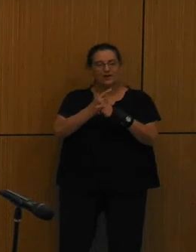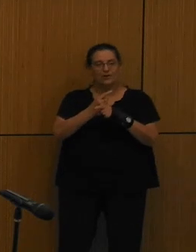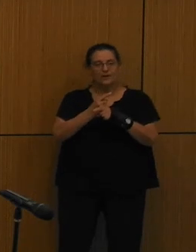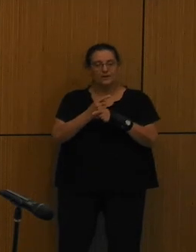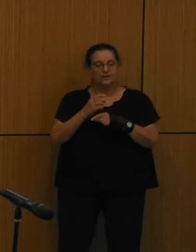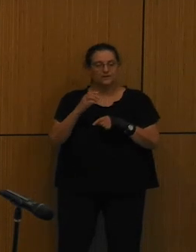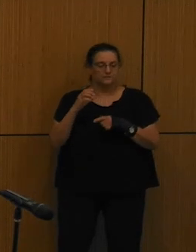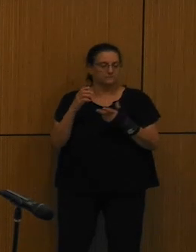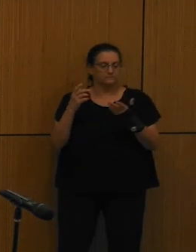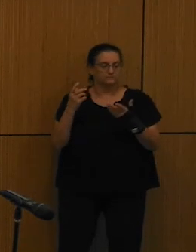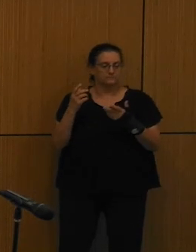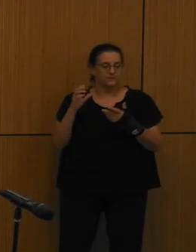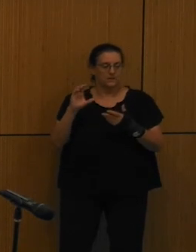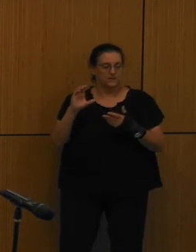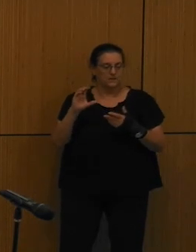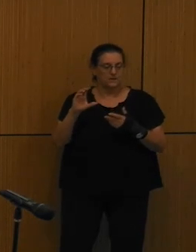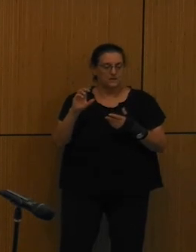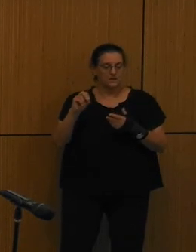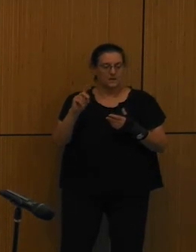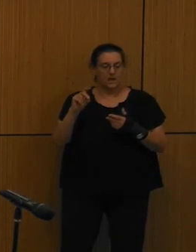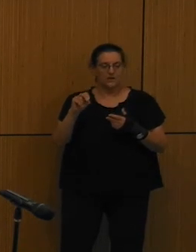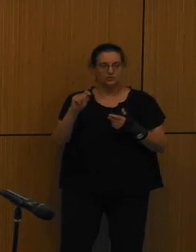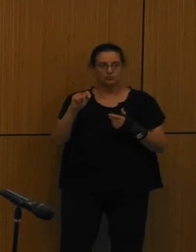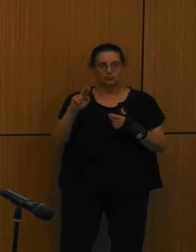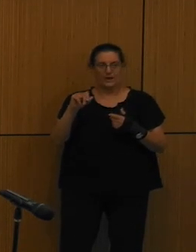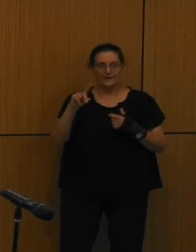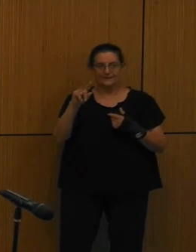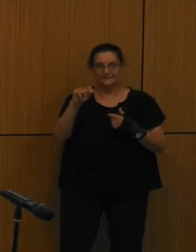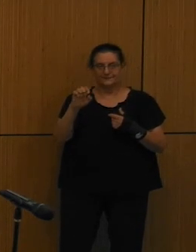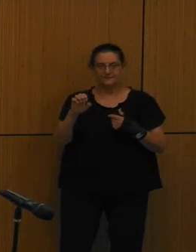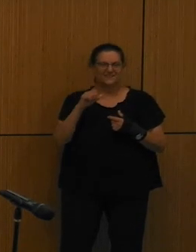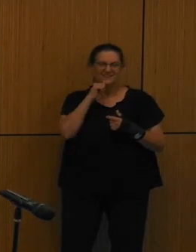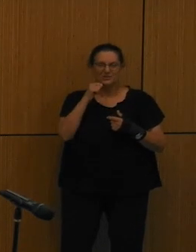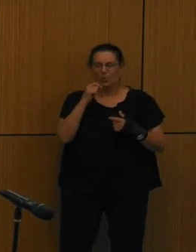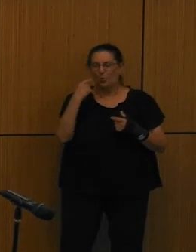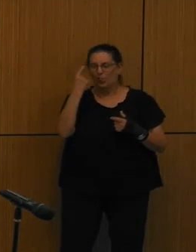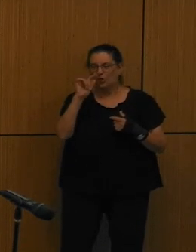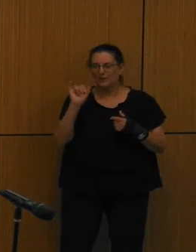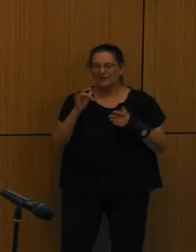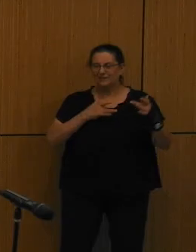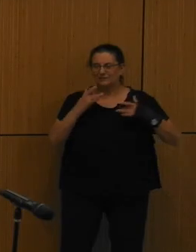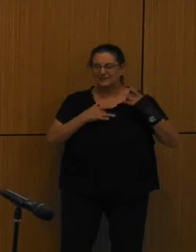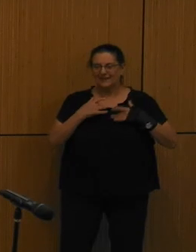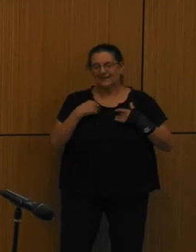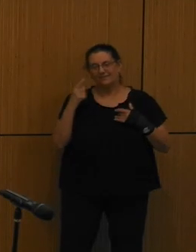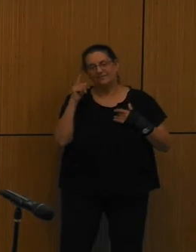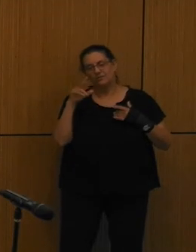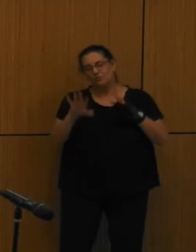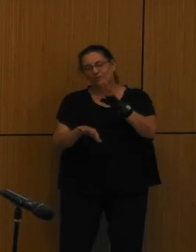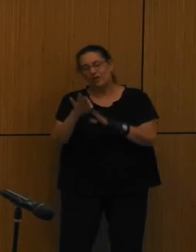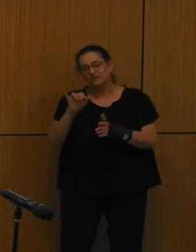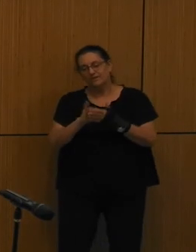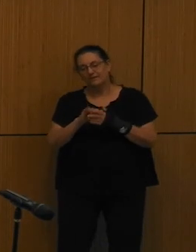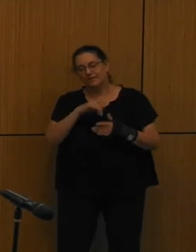And ordinary conduits don't look very exciting. When you find them, they just look like sort of dull pieces of rock.